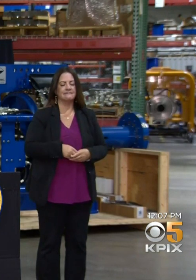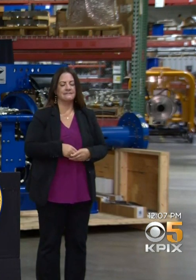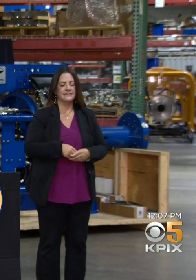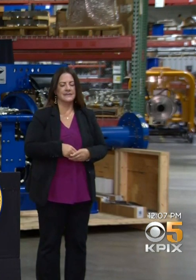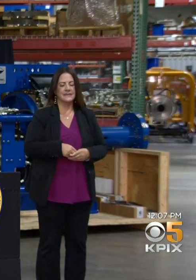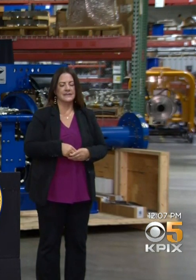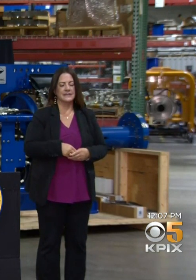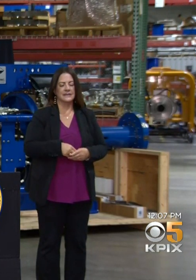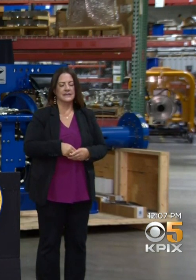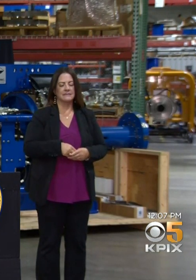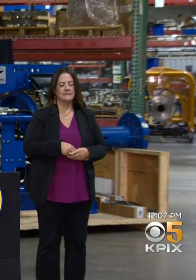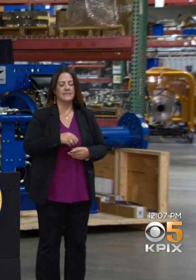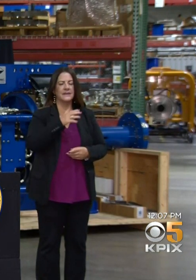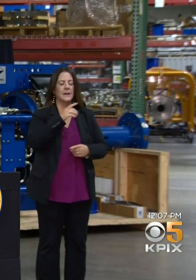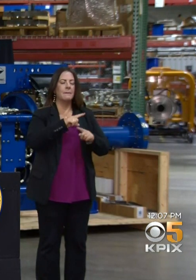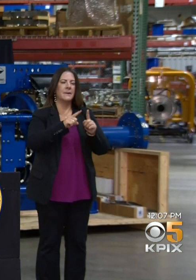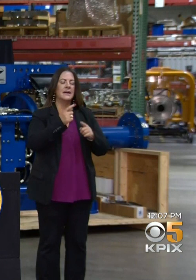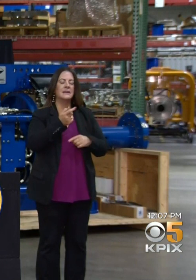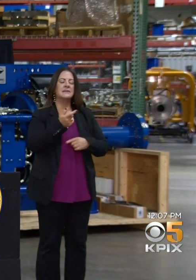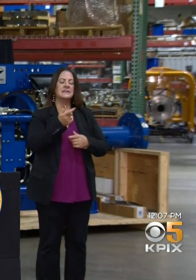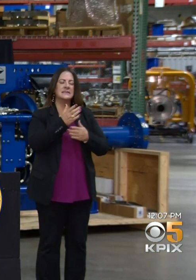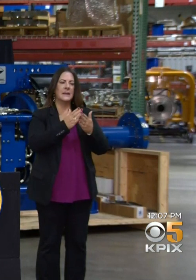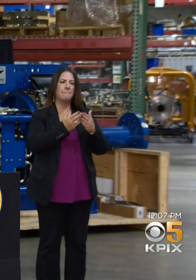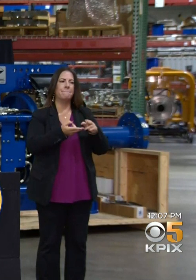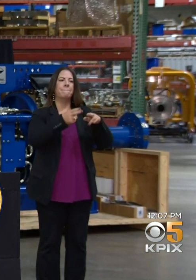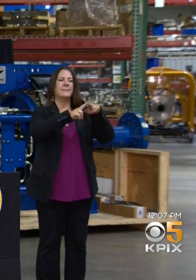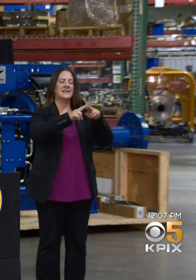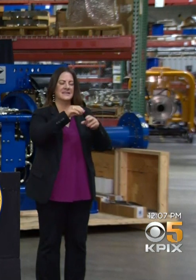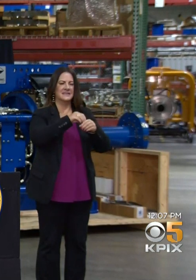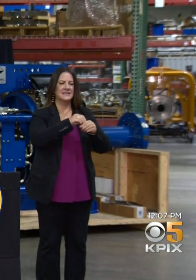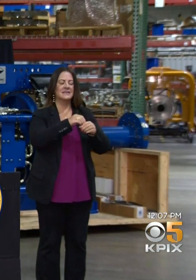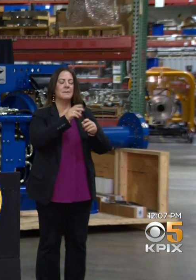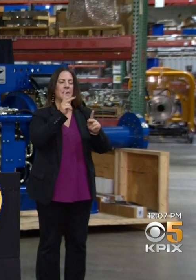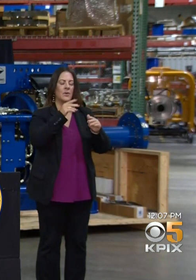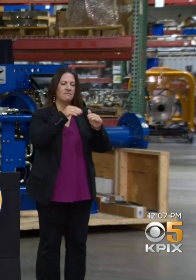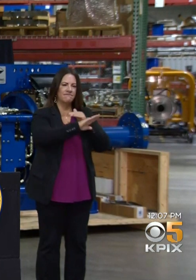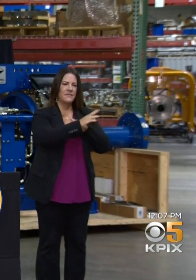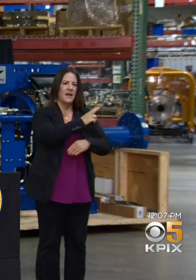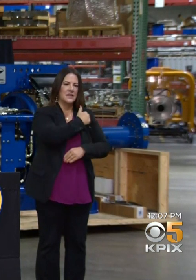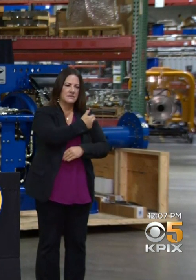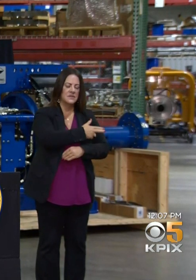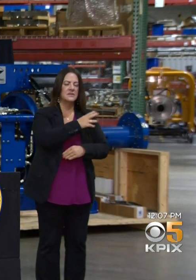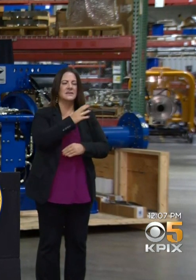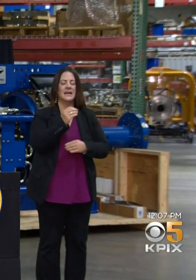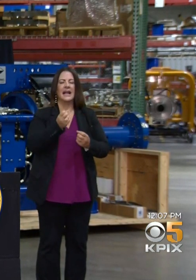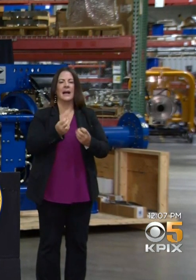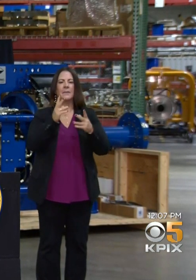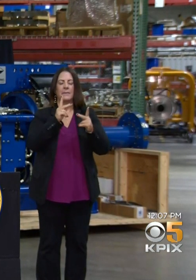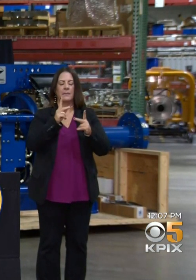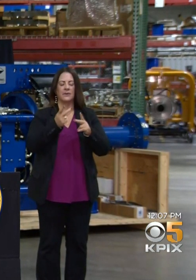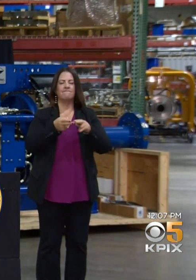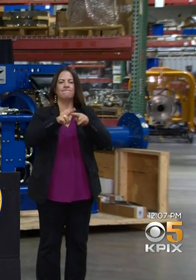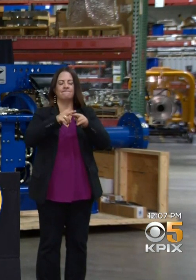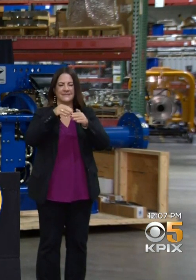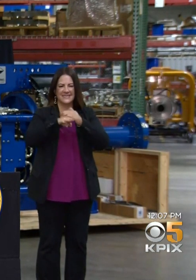LAST THIS HOURS WE REPORT 4890 INDIVIDUALS TESTED POSITIVE FOR COVID-19. WE LOST 79 LIVES IN THE LAST